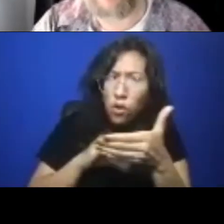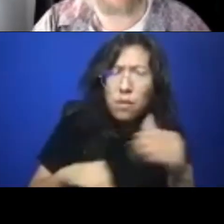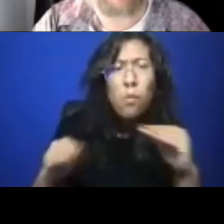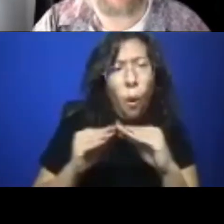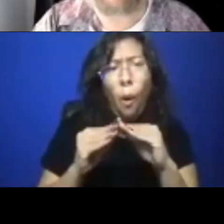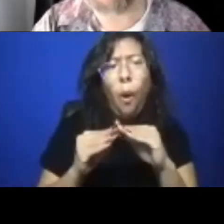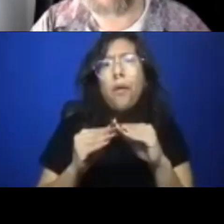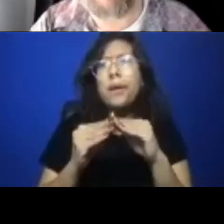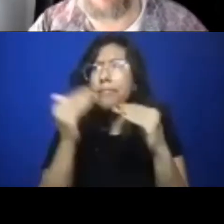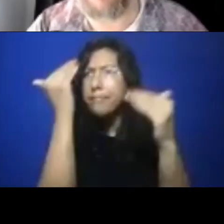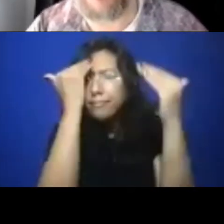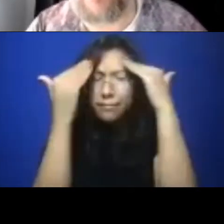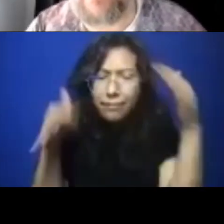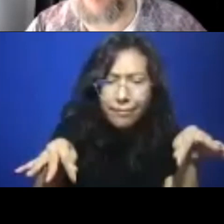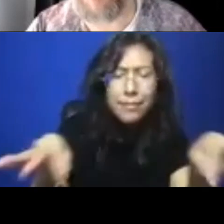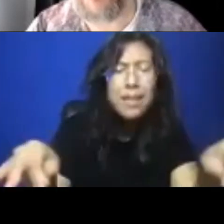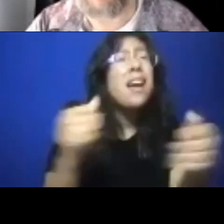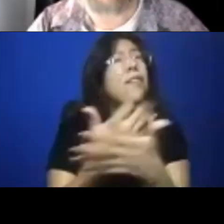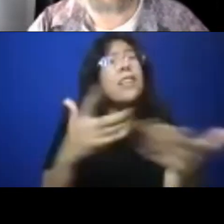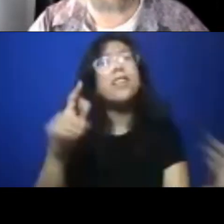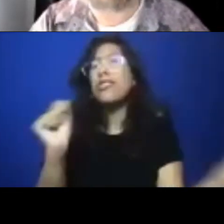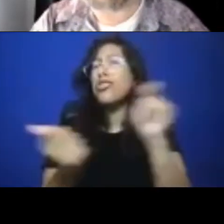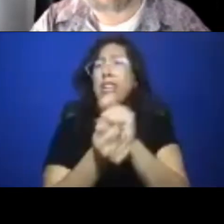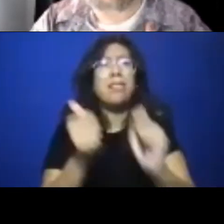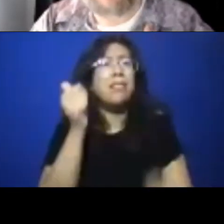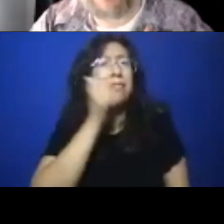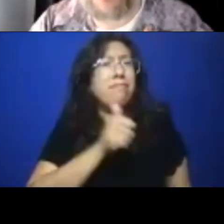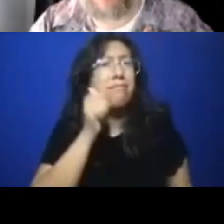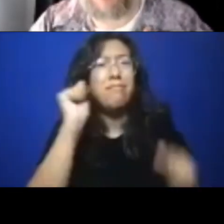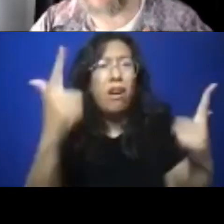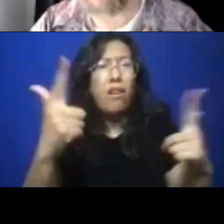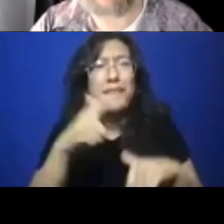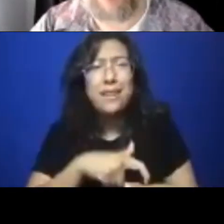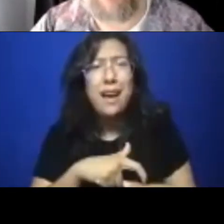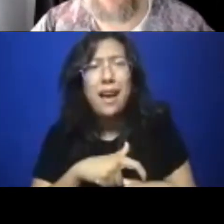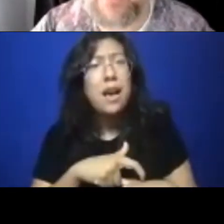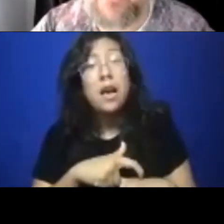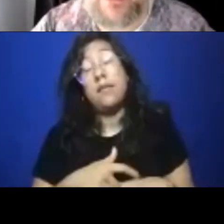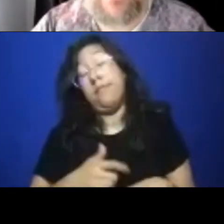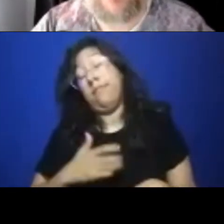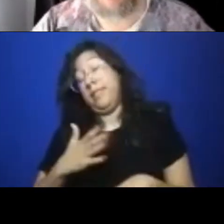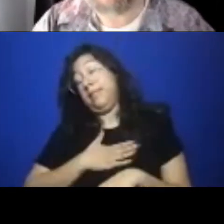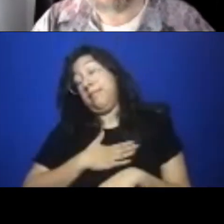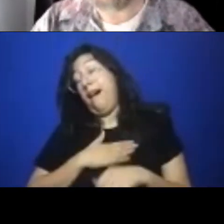Things change all the time. I can't keep up and this is my full-time job.